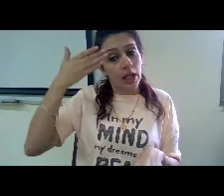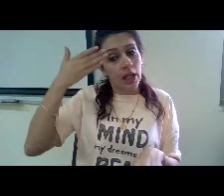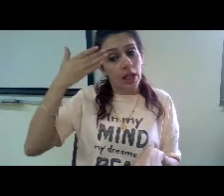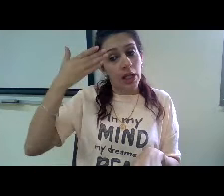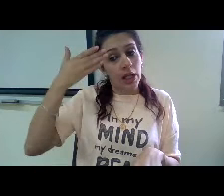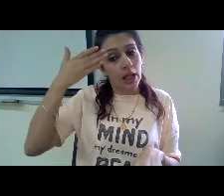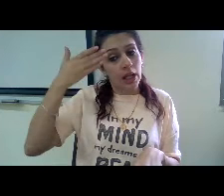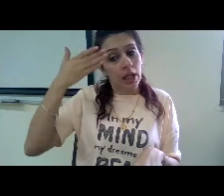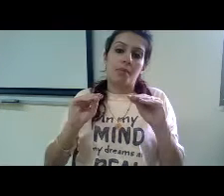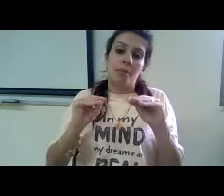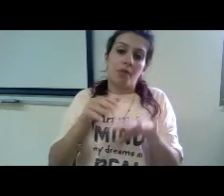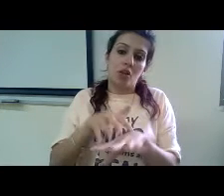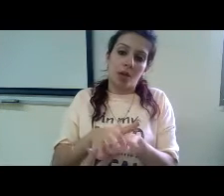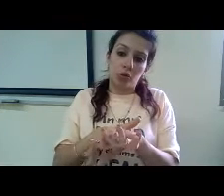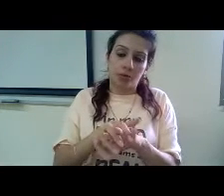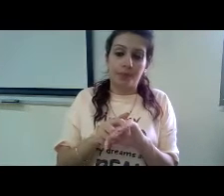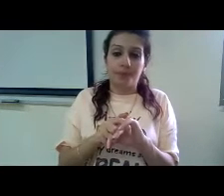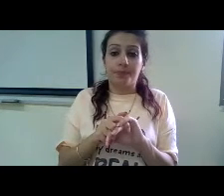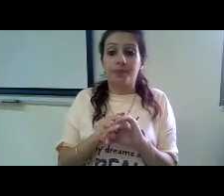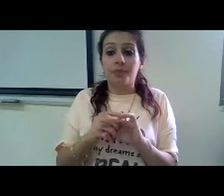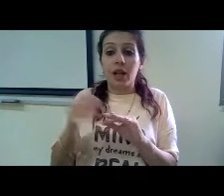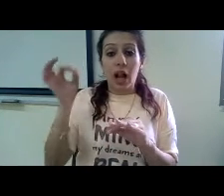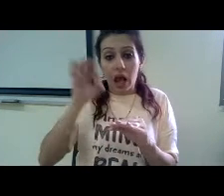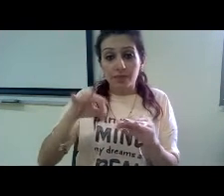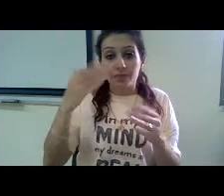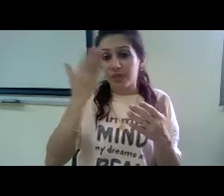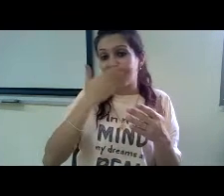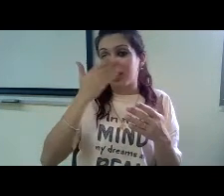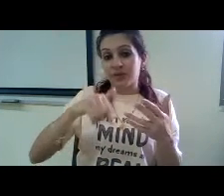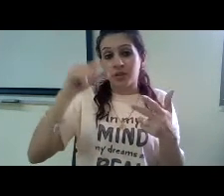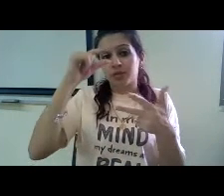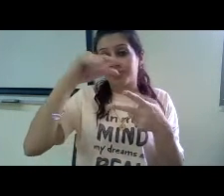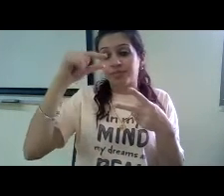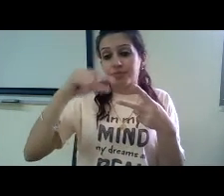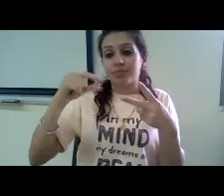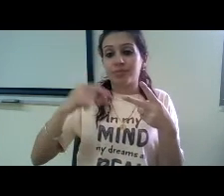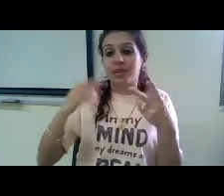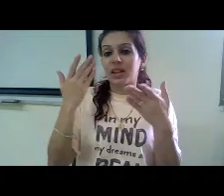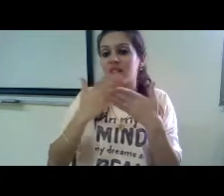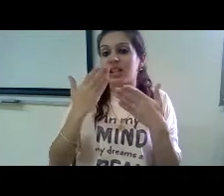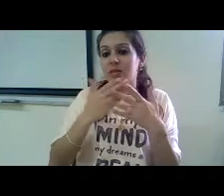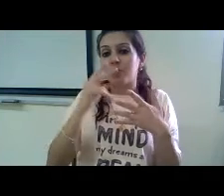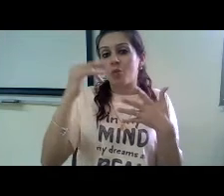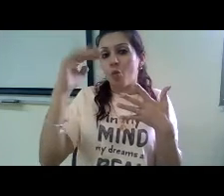Include inclusive education courses in pre- and in-service teachers’ training.